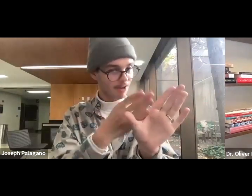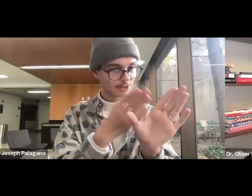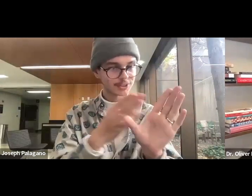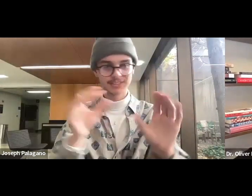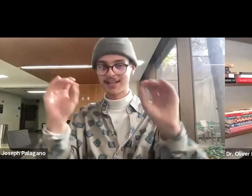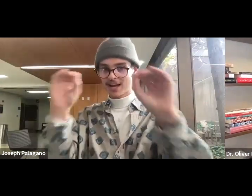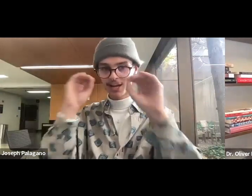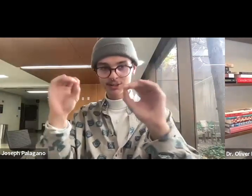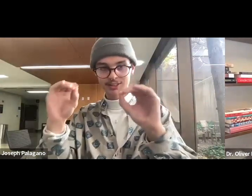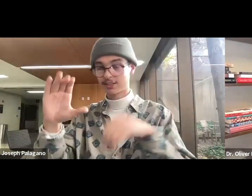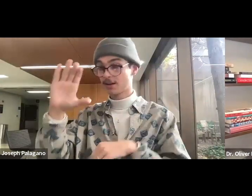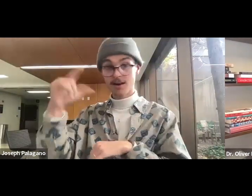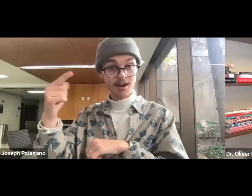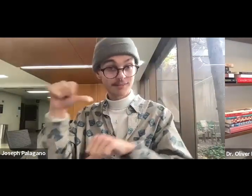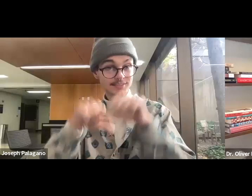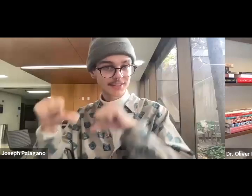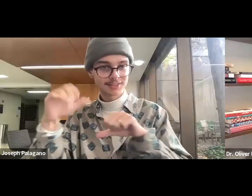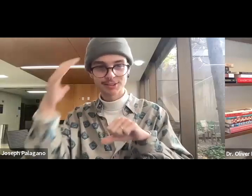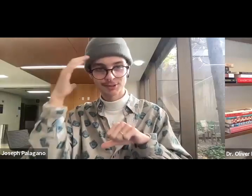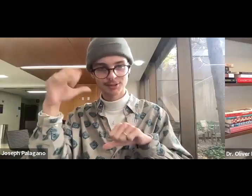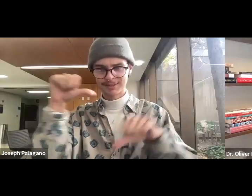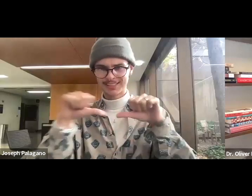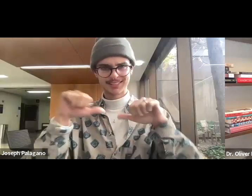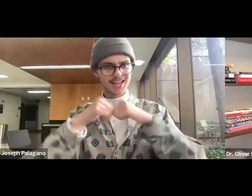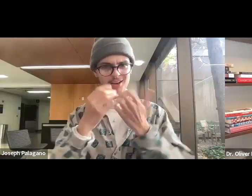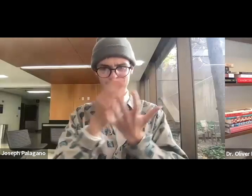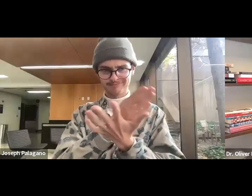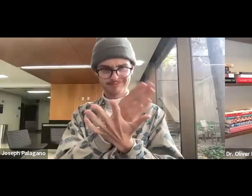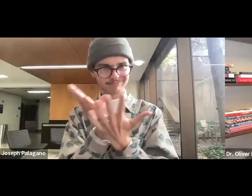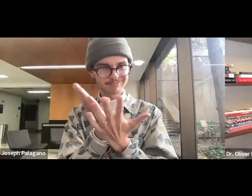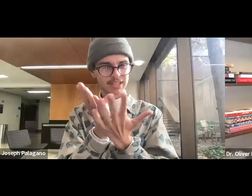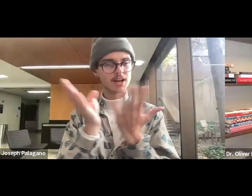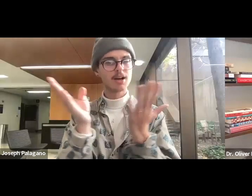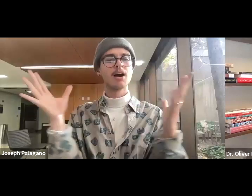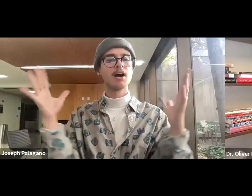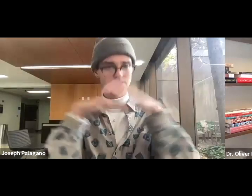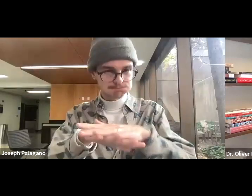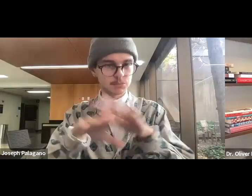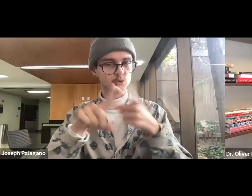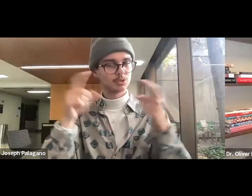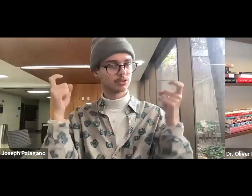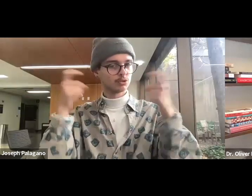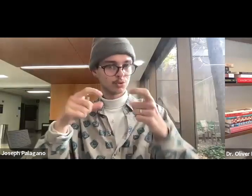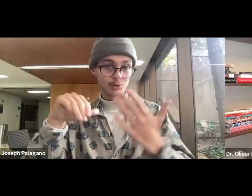psychology, education, cognitive sciences, and neuroscience.